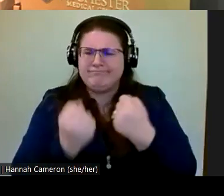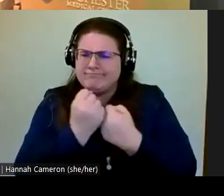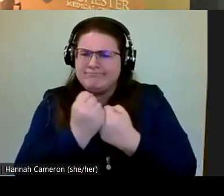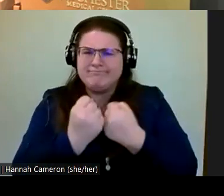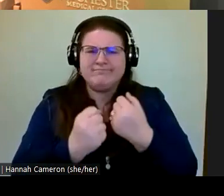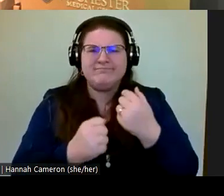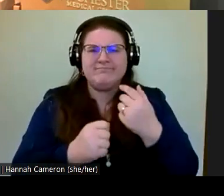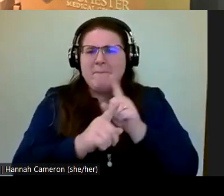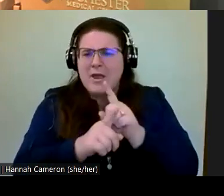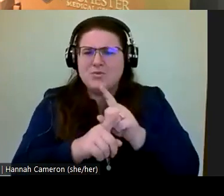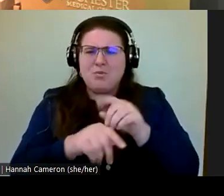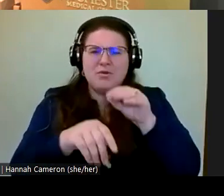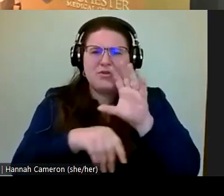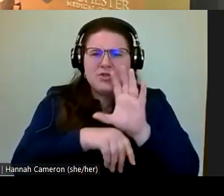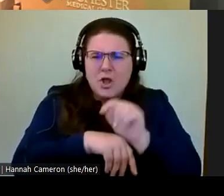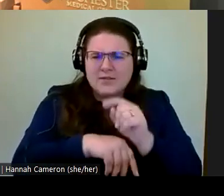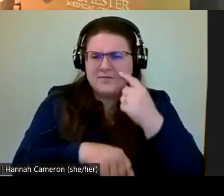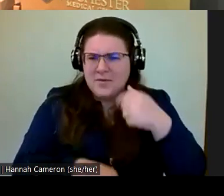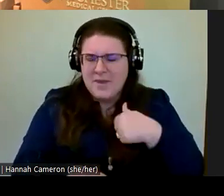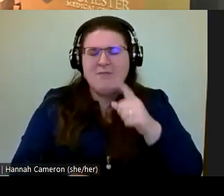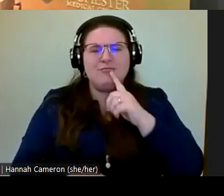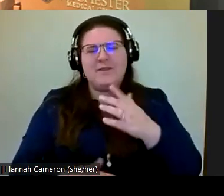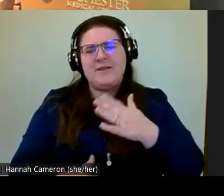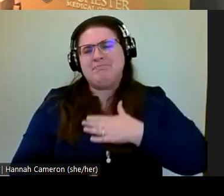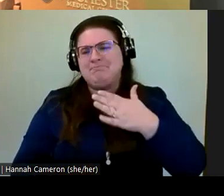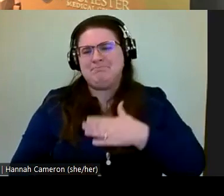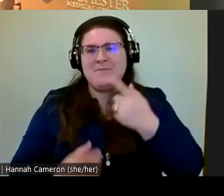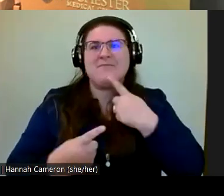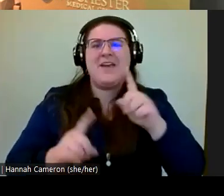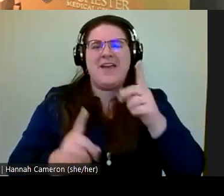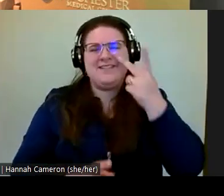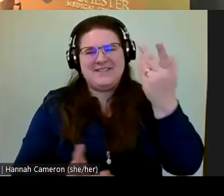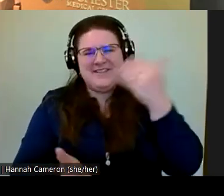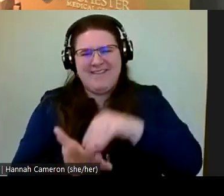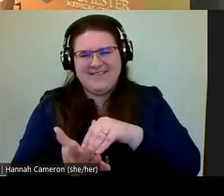a lot to me so I'm really PL pleased to have come full circle and um that Dr Lee convinced you to